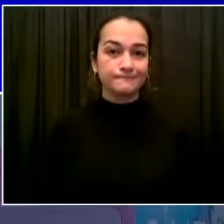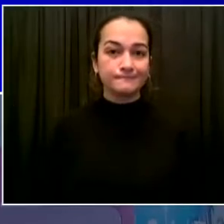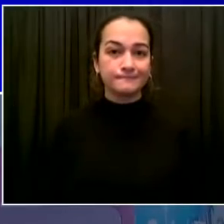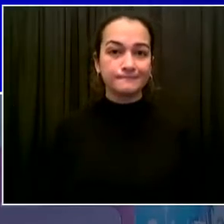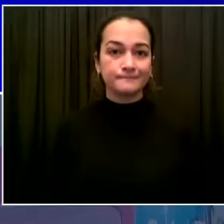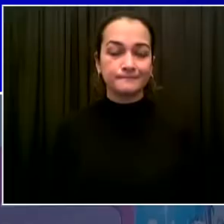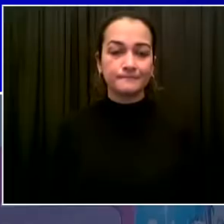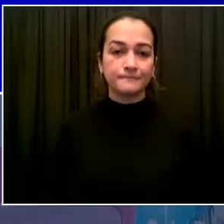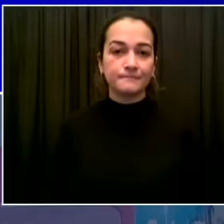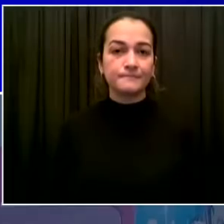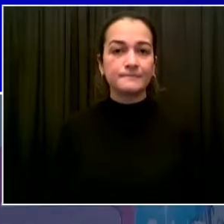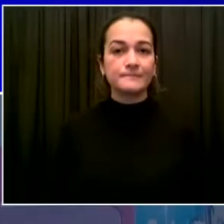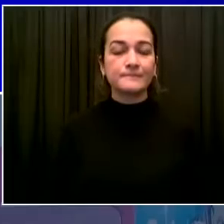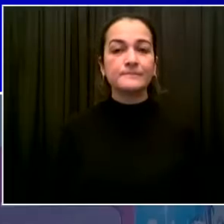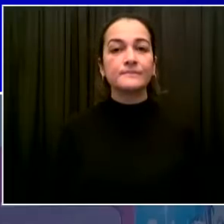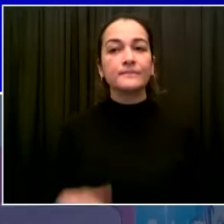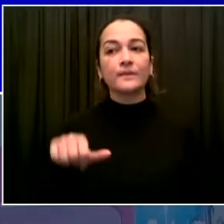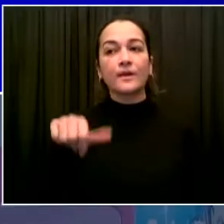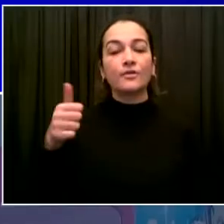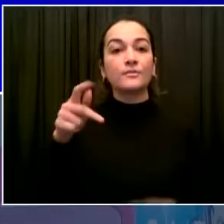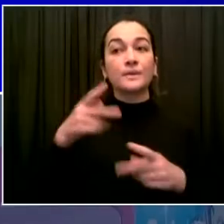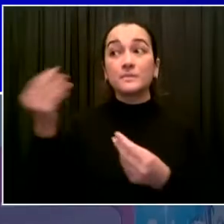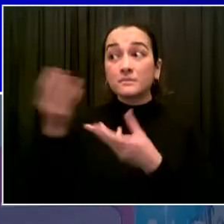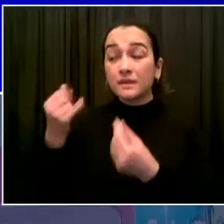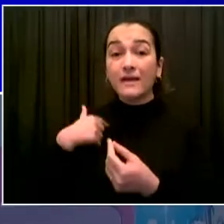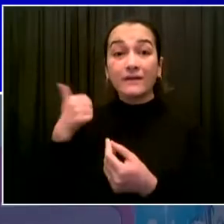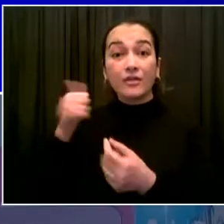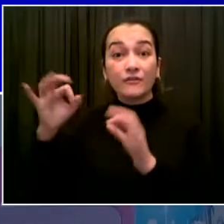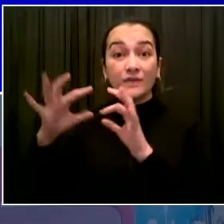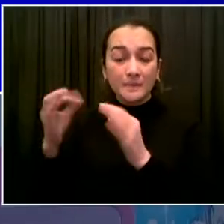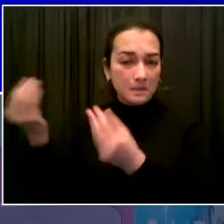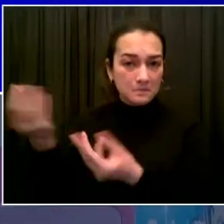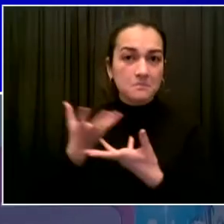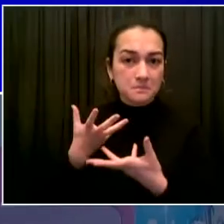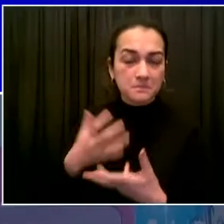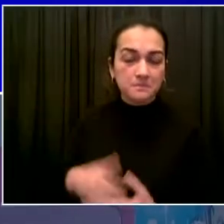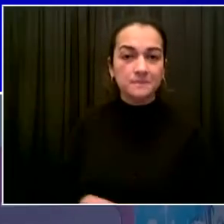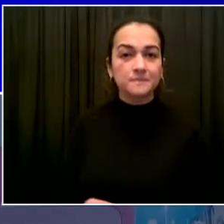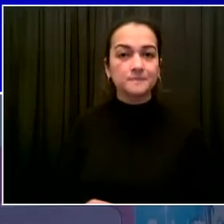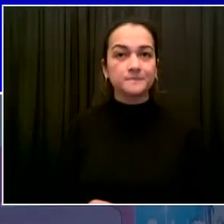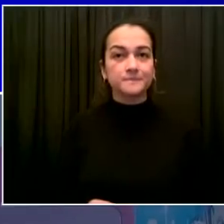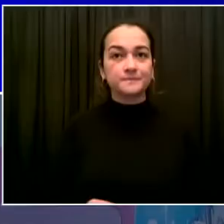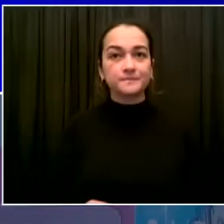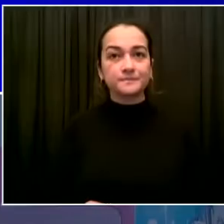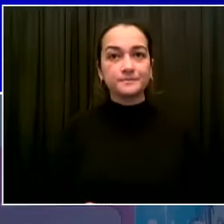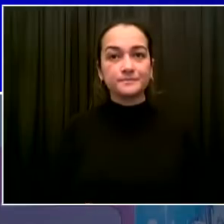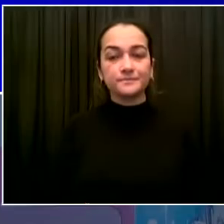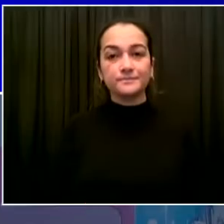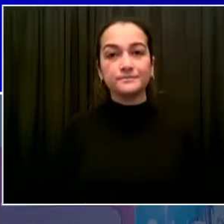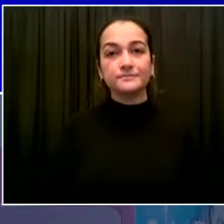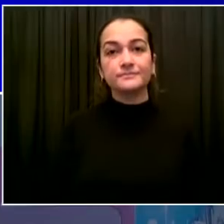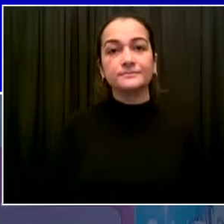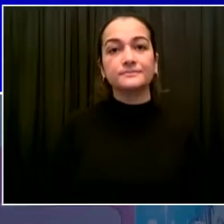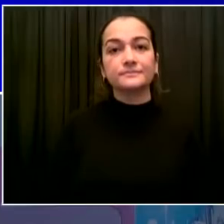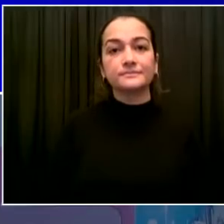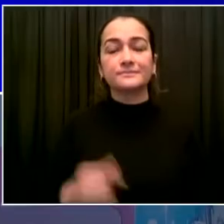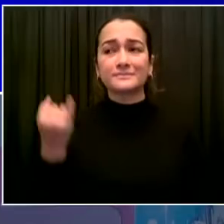CONSISTENCY AND QUALITY. WE WELCOME THE FEEDBACK FROM THE MEDIA AND FOR ALL NEW YORKERS TO KNOW HOW WE CAN DO TBET. ER WE ARE GOING TO KEEP MAKING ADJUSTMENTS AND